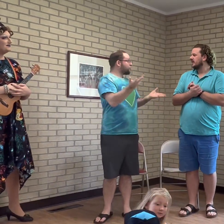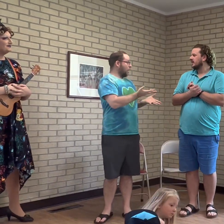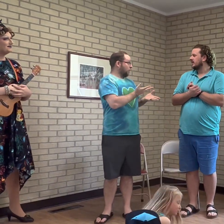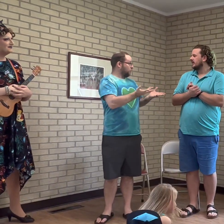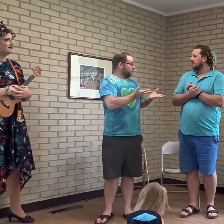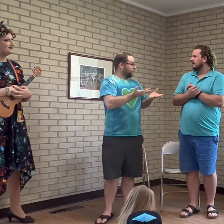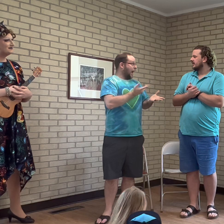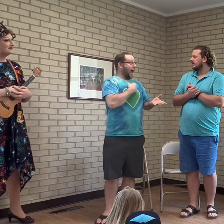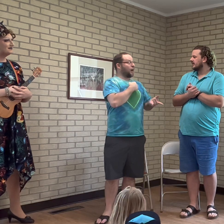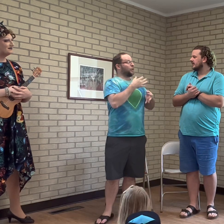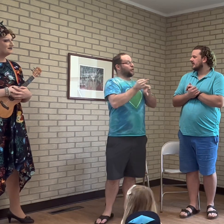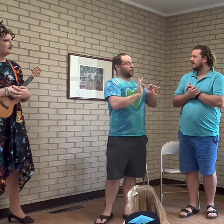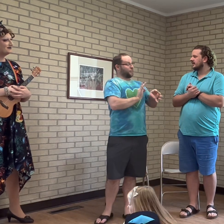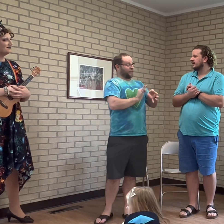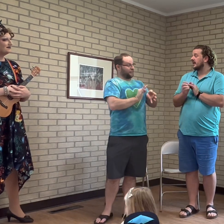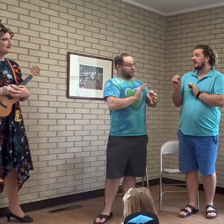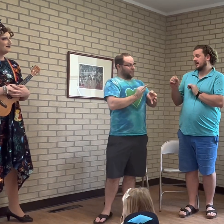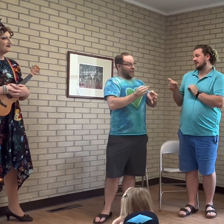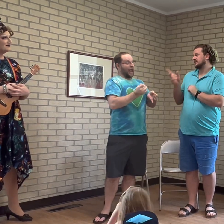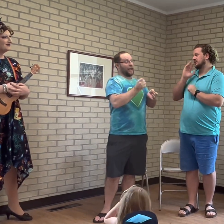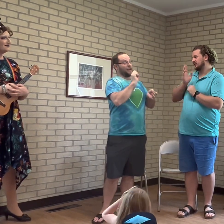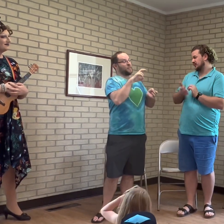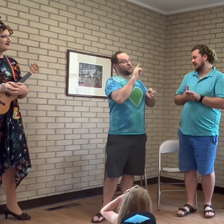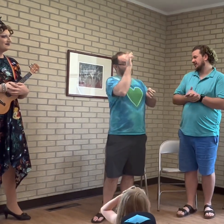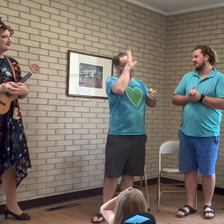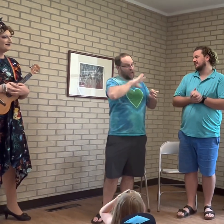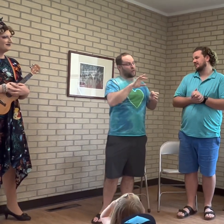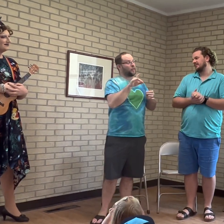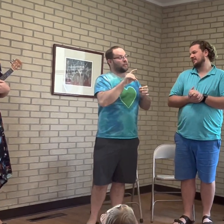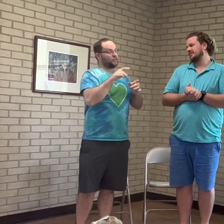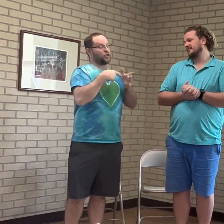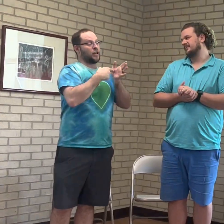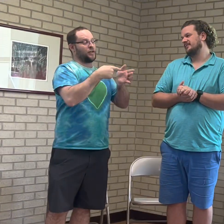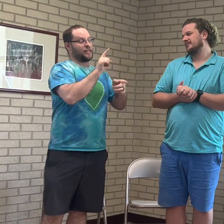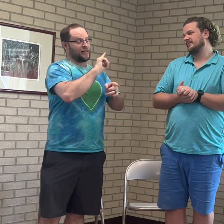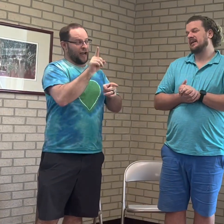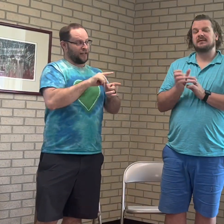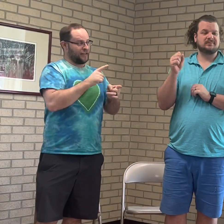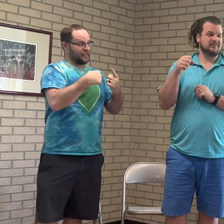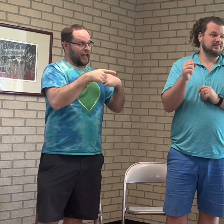Mr. Aaron: So I will interpret and Mr. Zae will show us the signs.